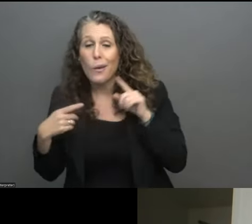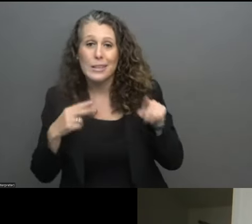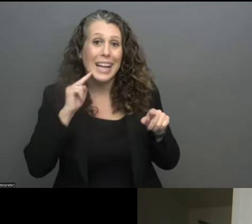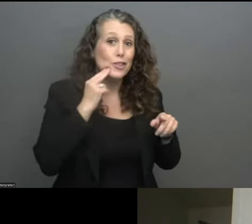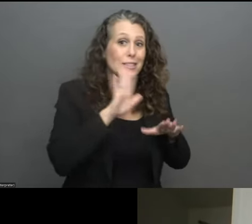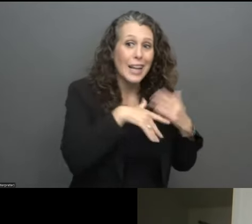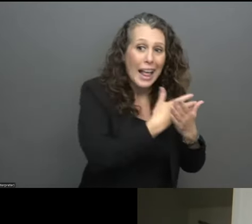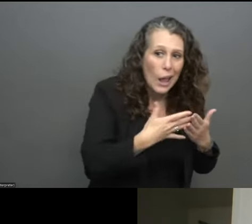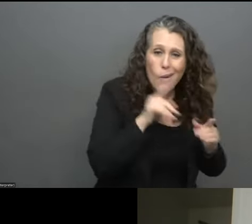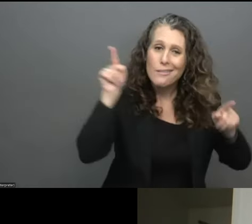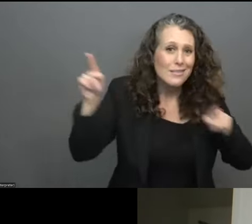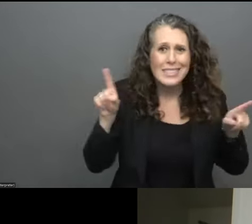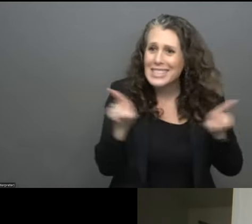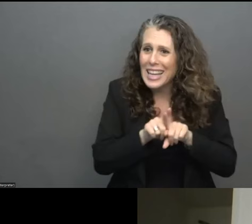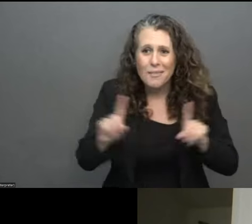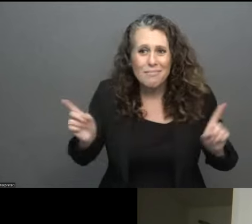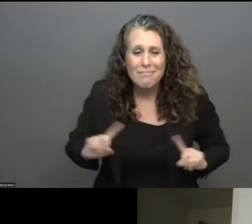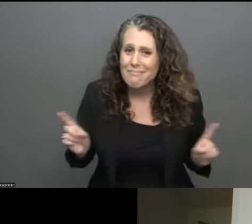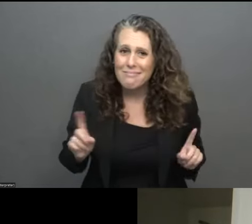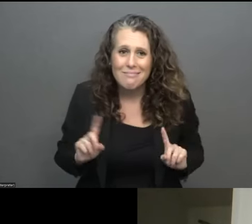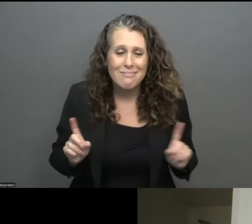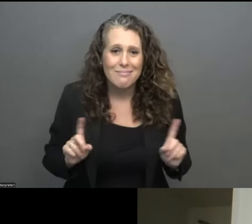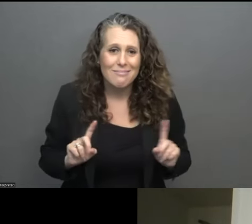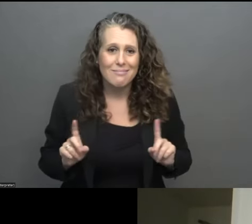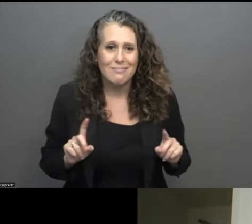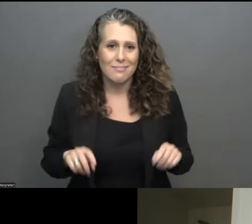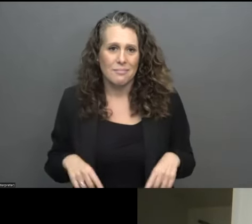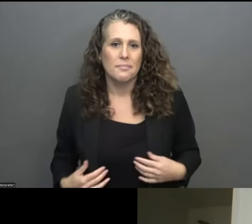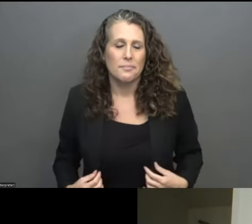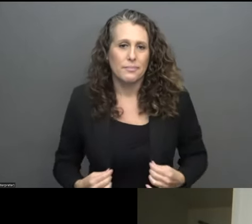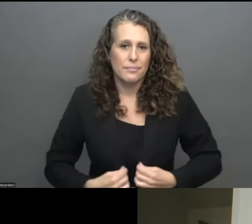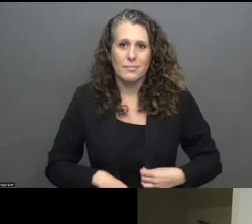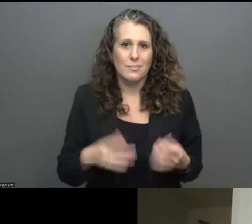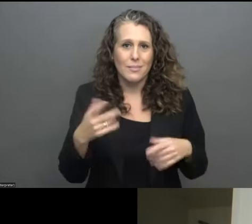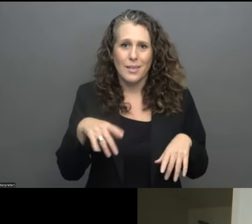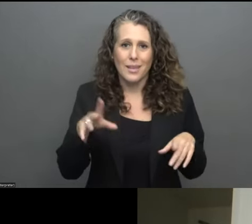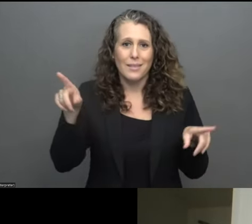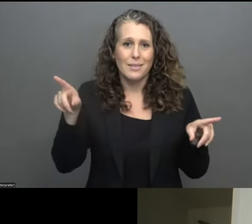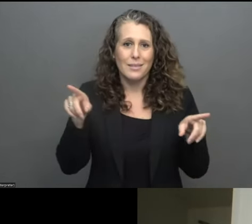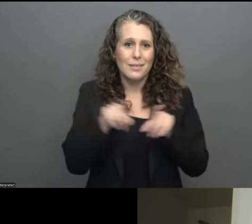we are looking is to for in December, I would be Nigeria, talking to the team in Nigeria